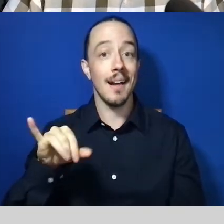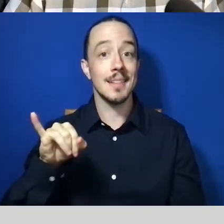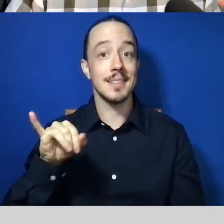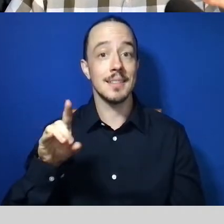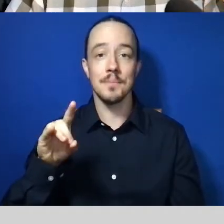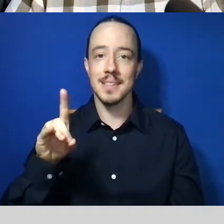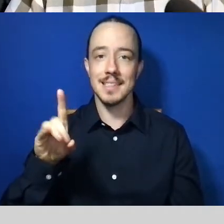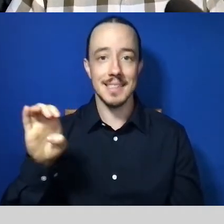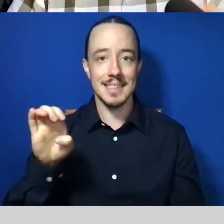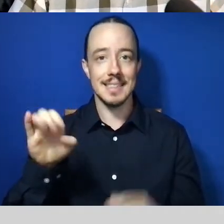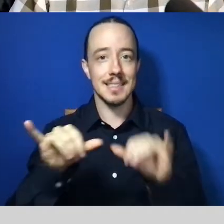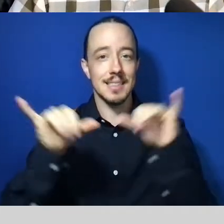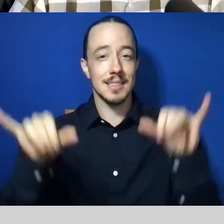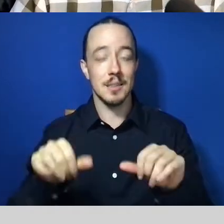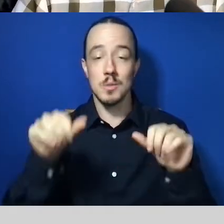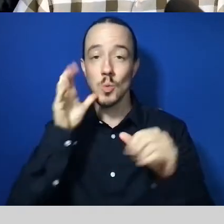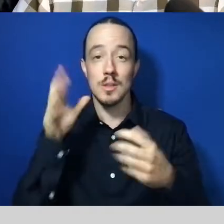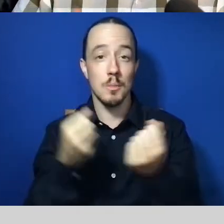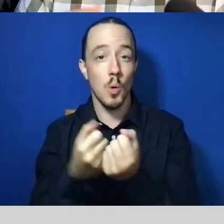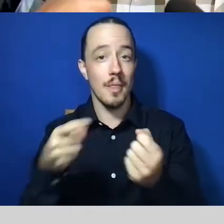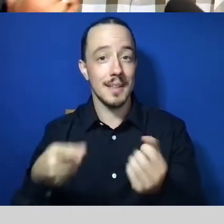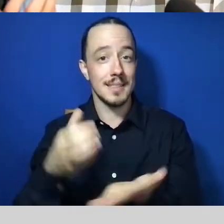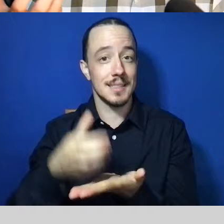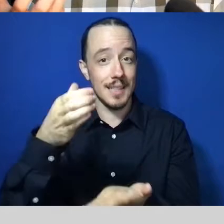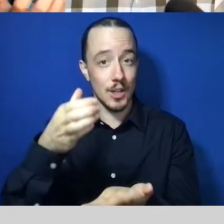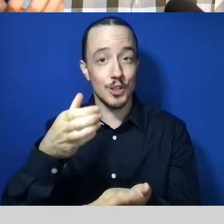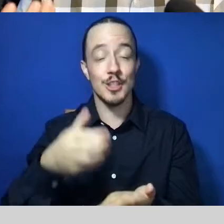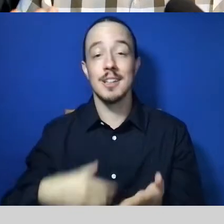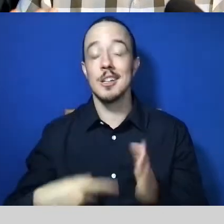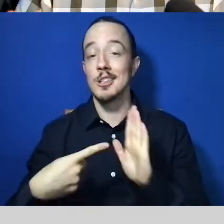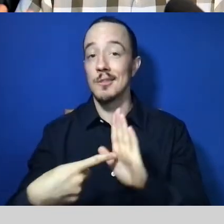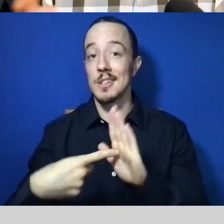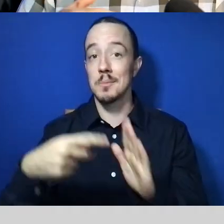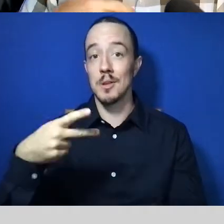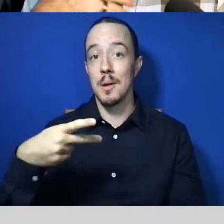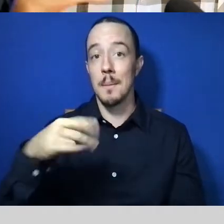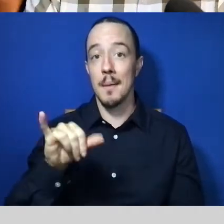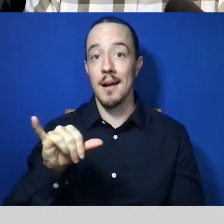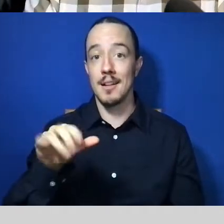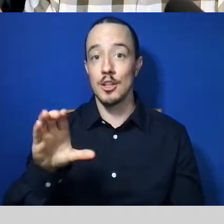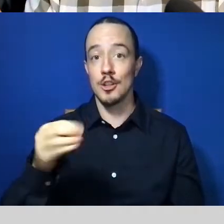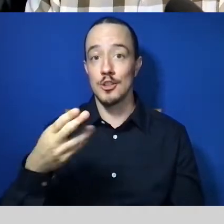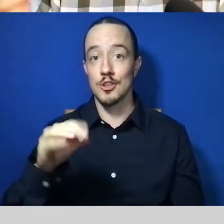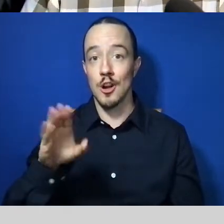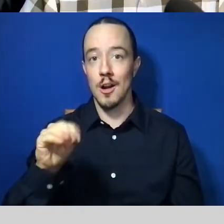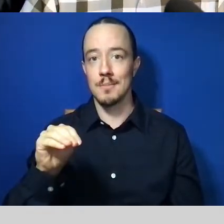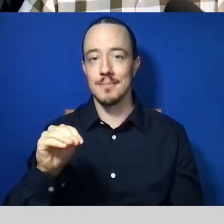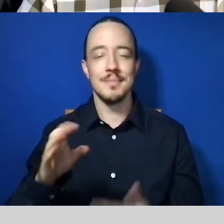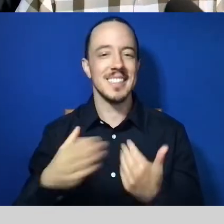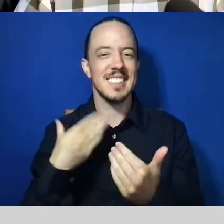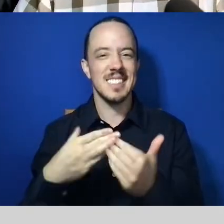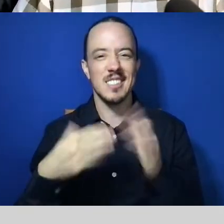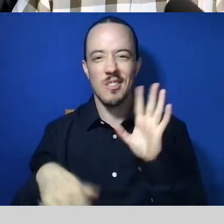So if I'm using PyCharm, it makes it very easy for me to debug in a remote debugger running in a container